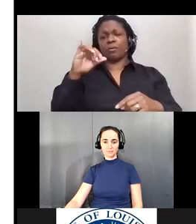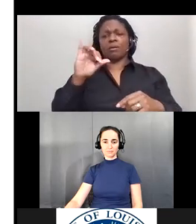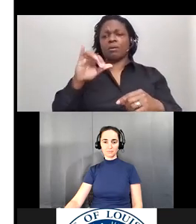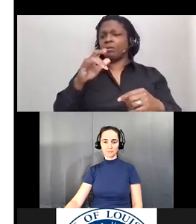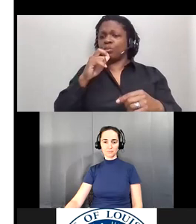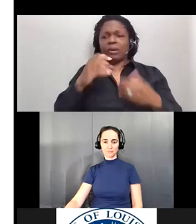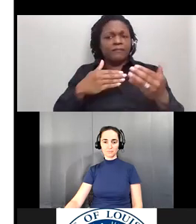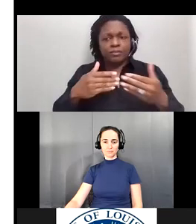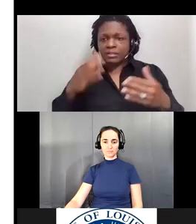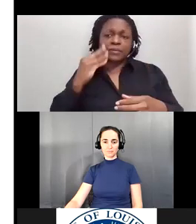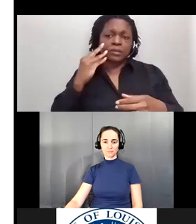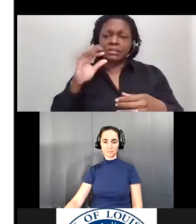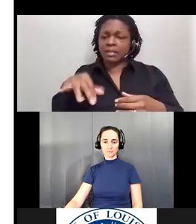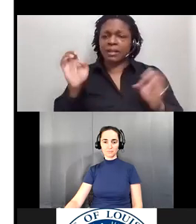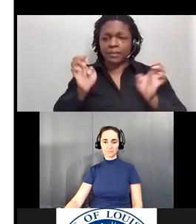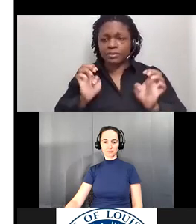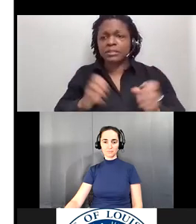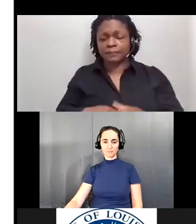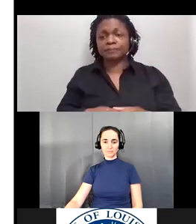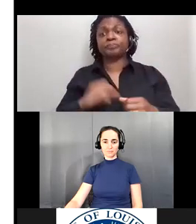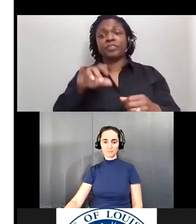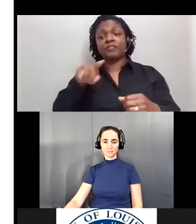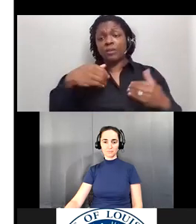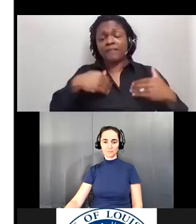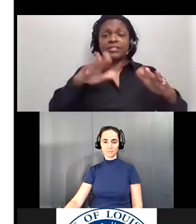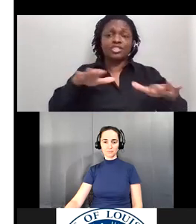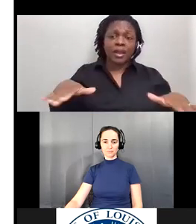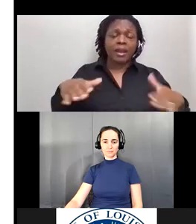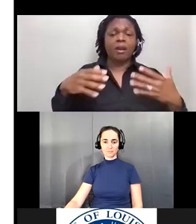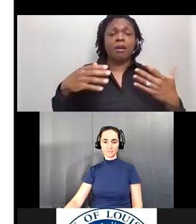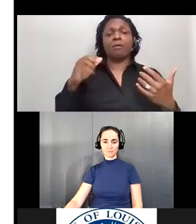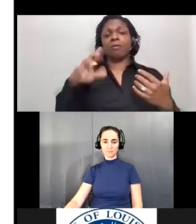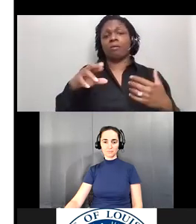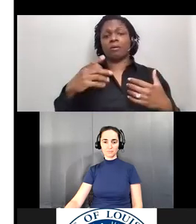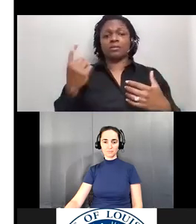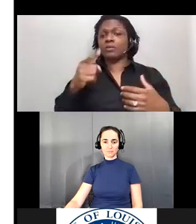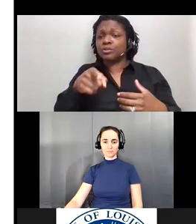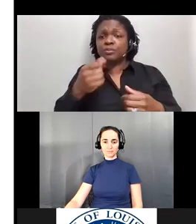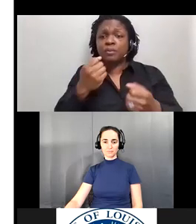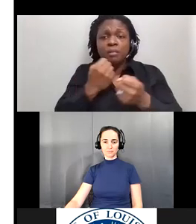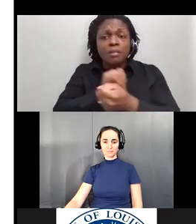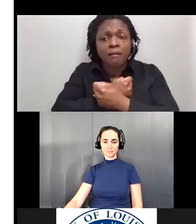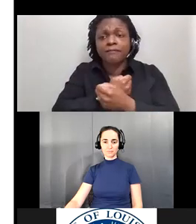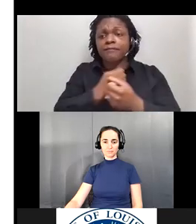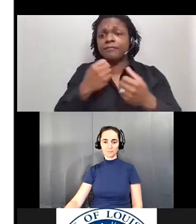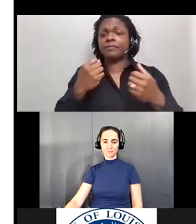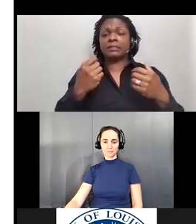if you have a child or a loved one, that can wander we talked about wandering a little bit later as well. 15:51:17 But on those power forms, make sure